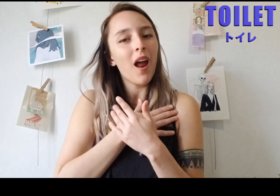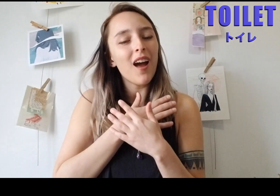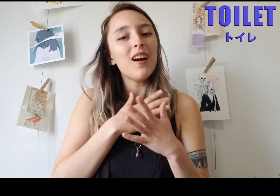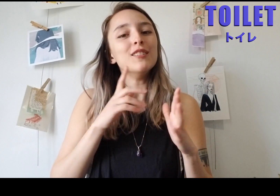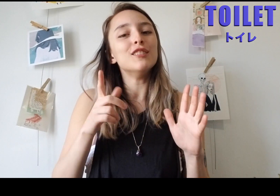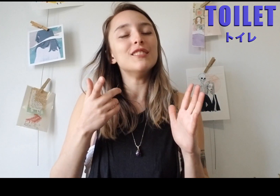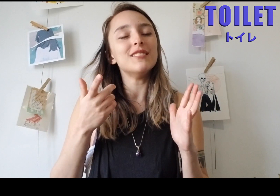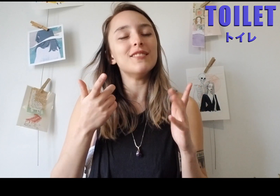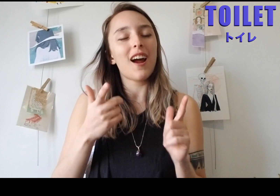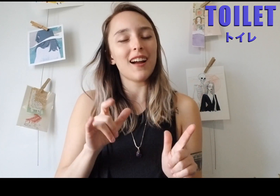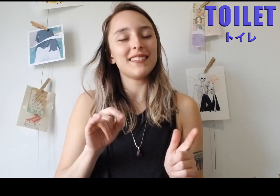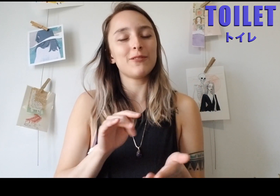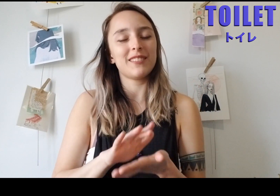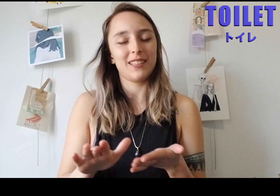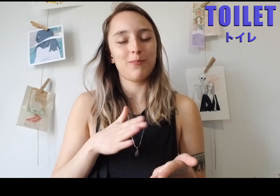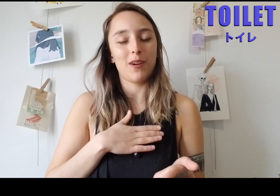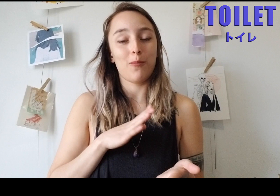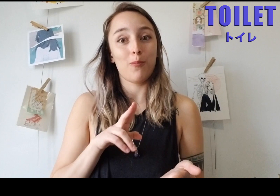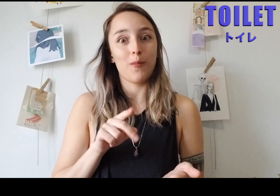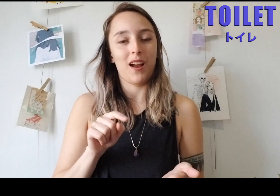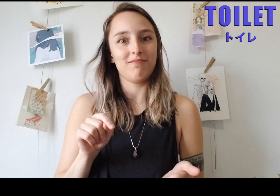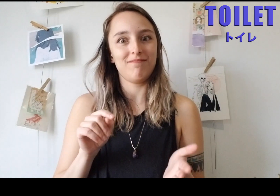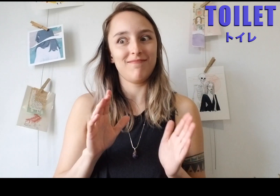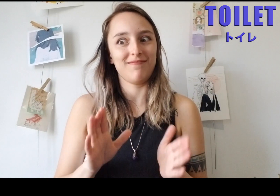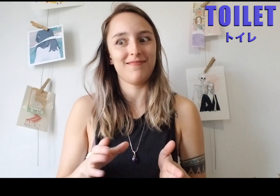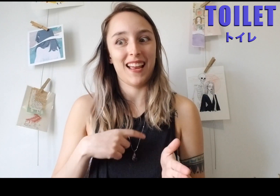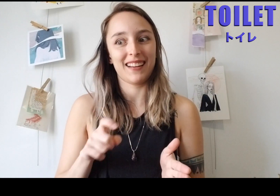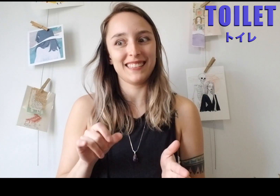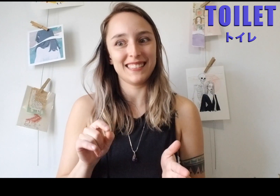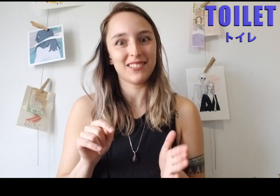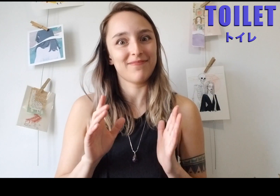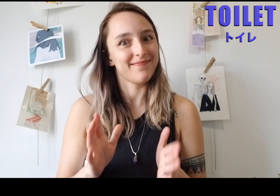I told myself to relax and just allow it to clean my butt. I need it.